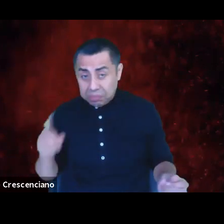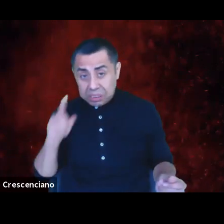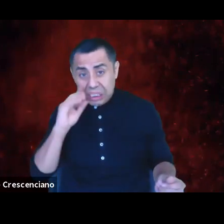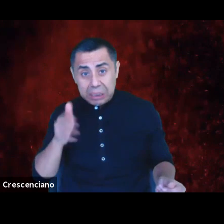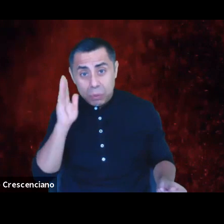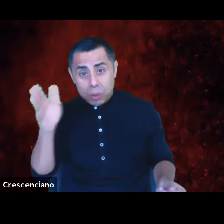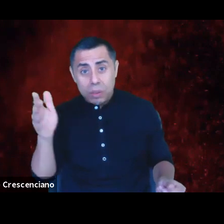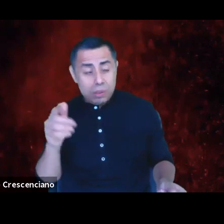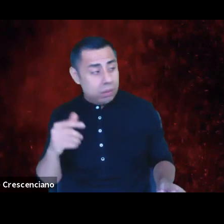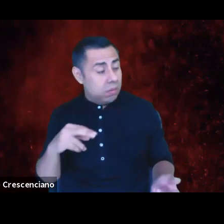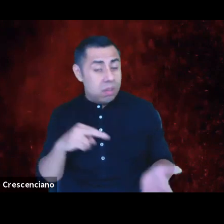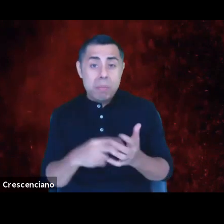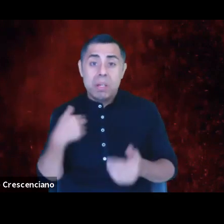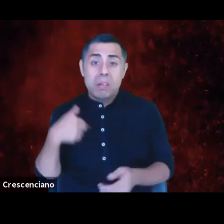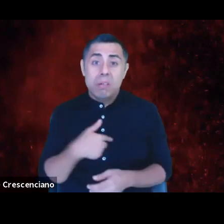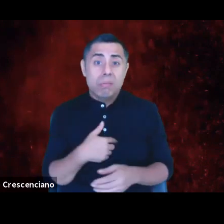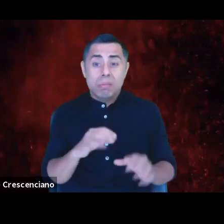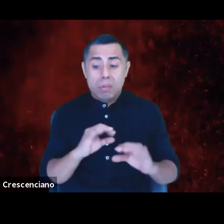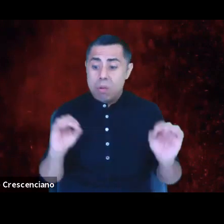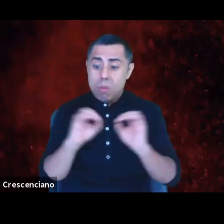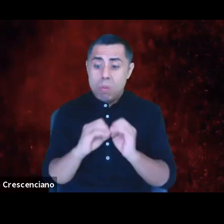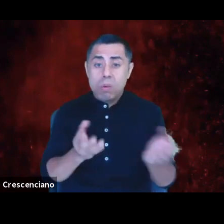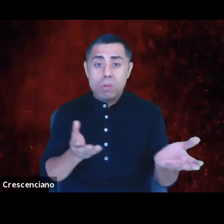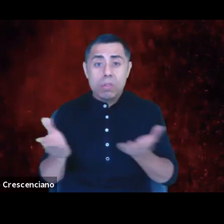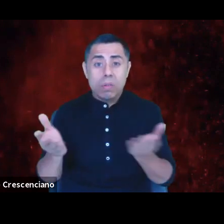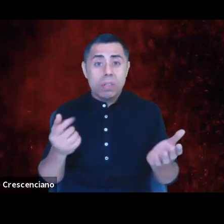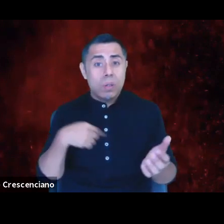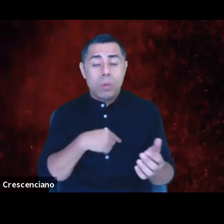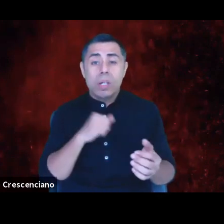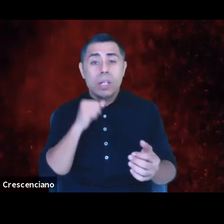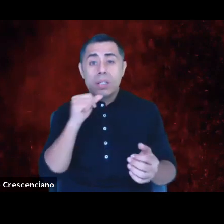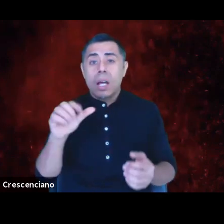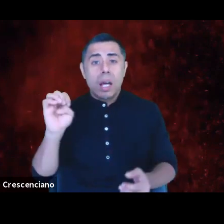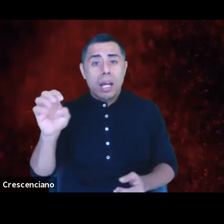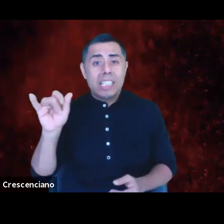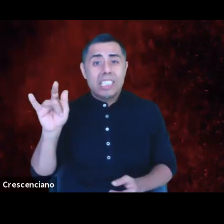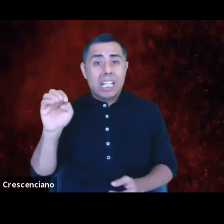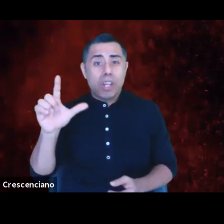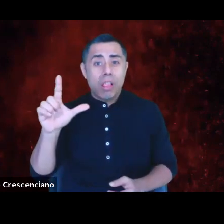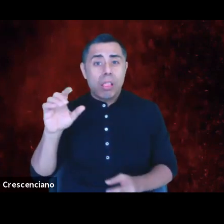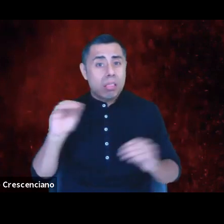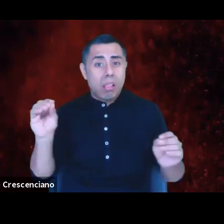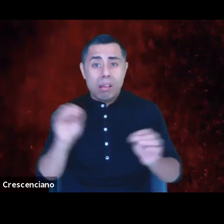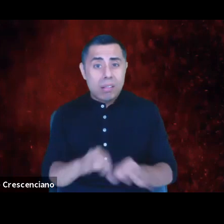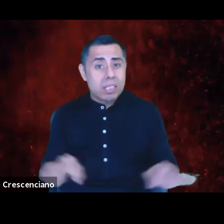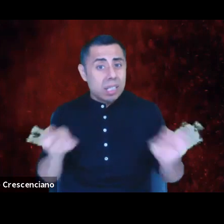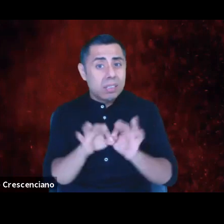Is our service no longer useful? Are we non-essential? When there is no hospitals,